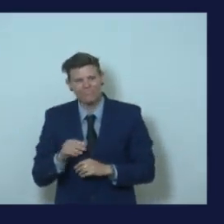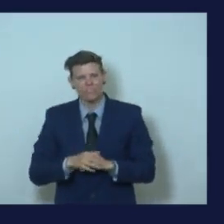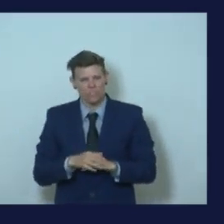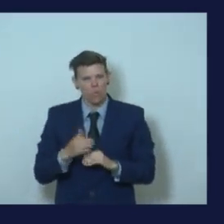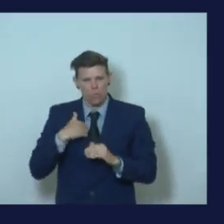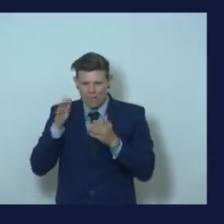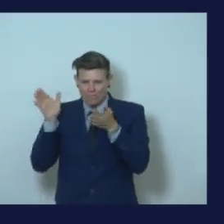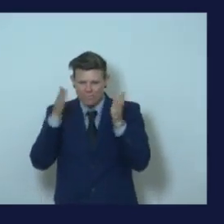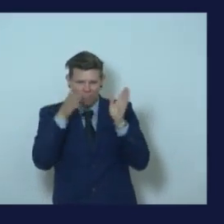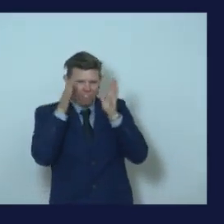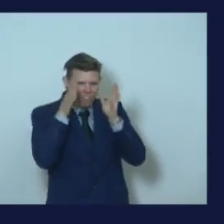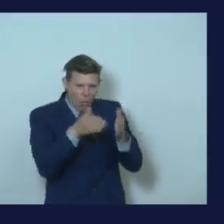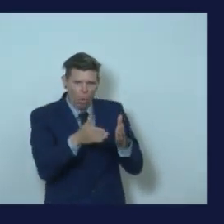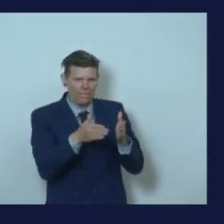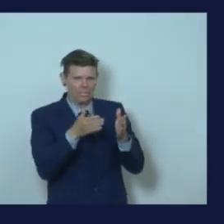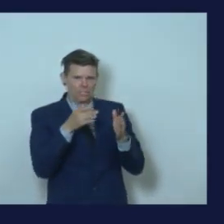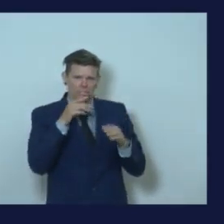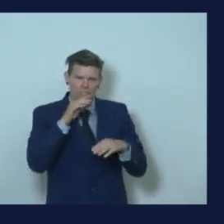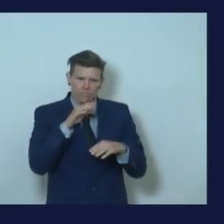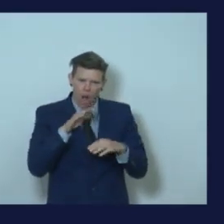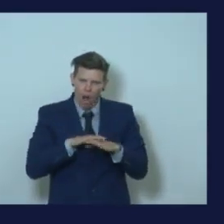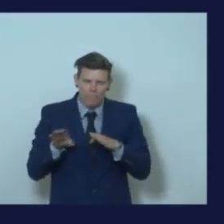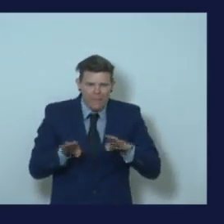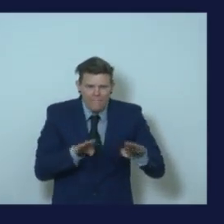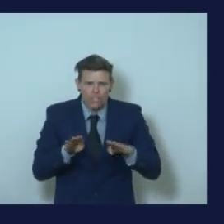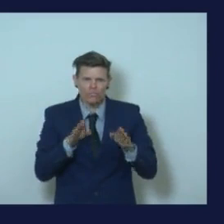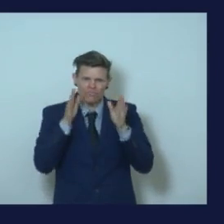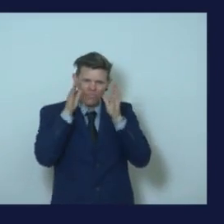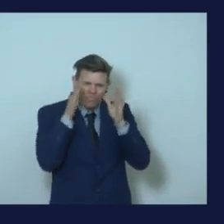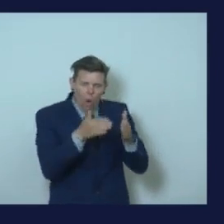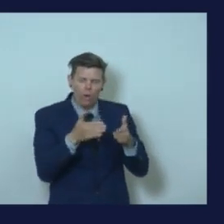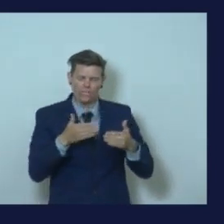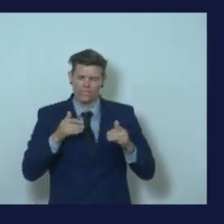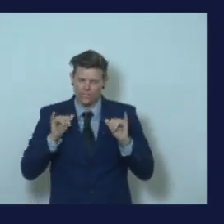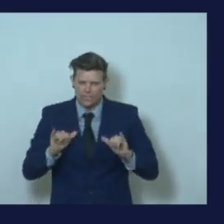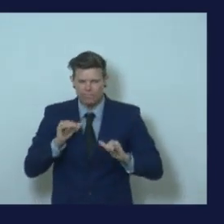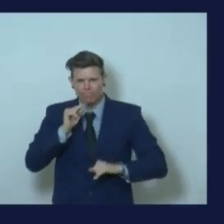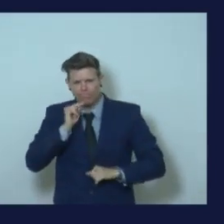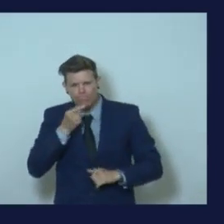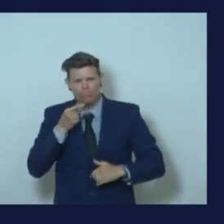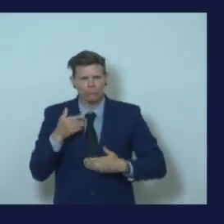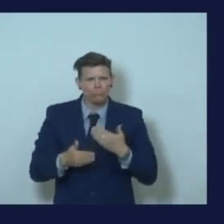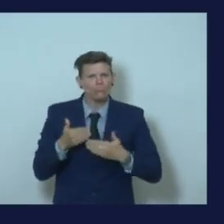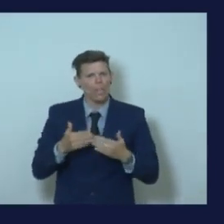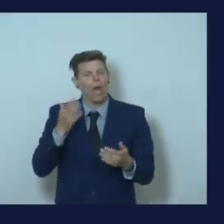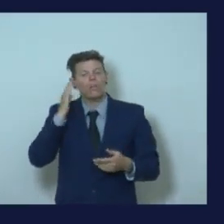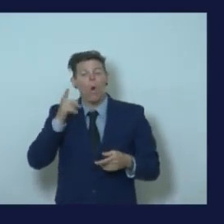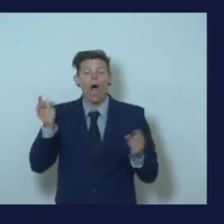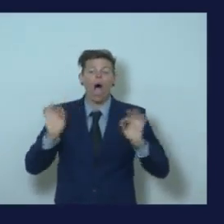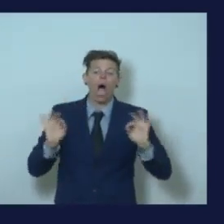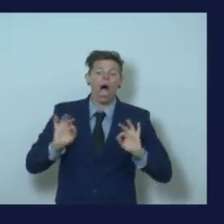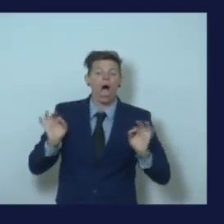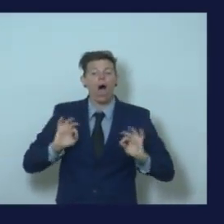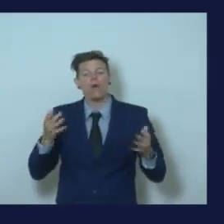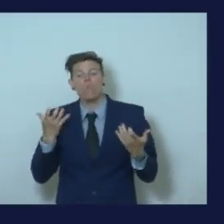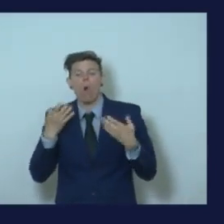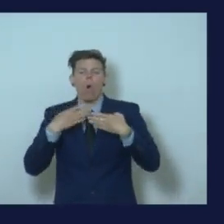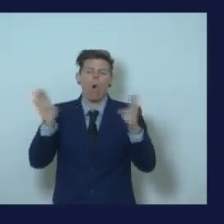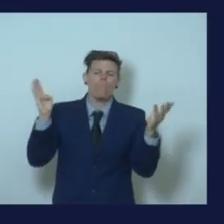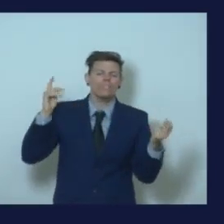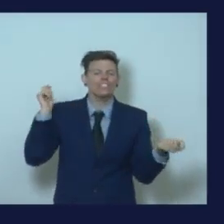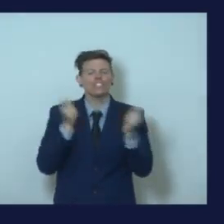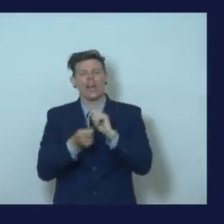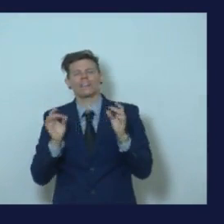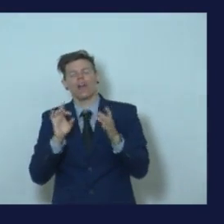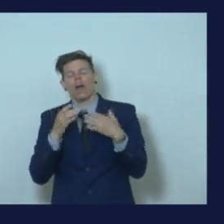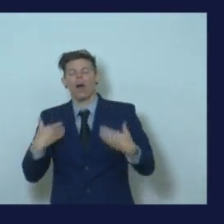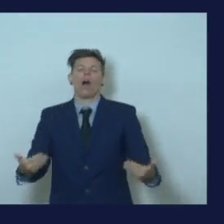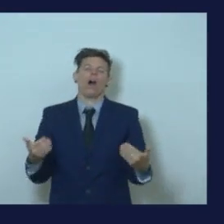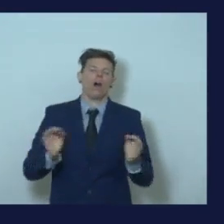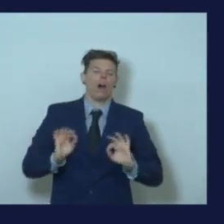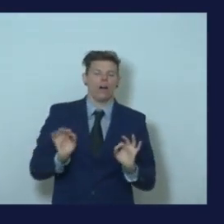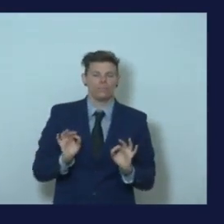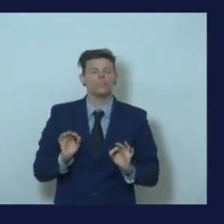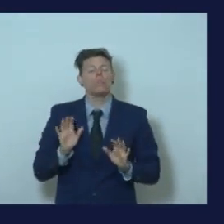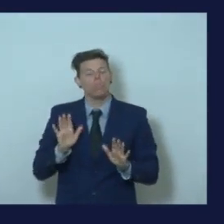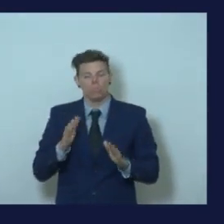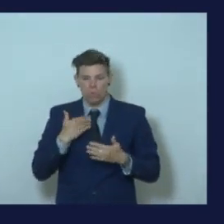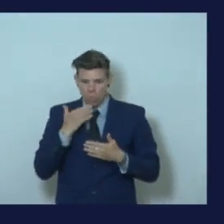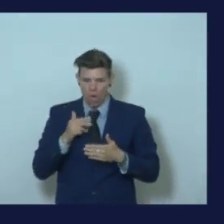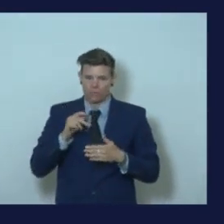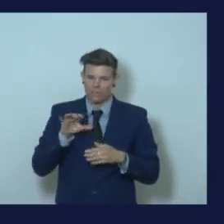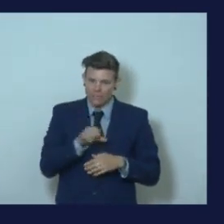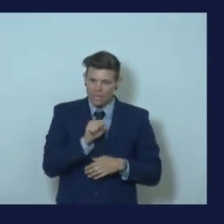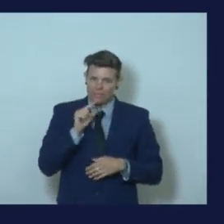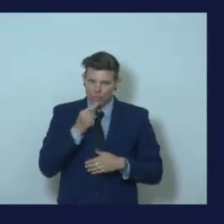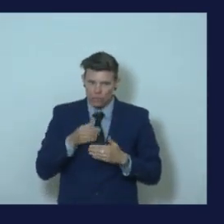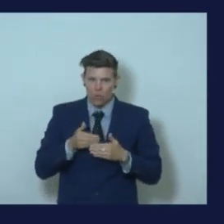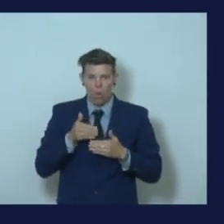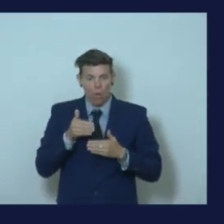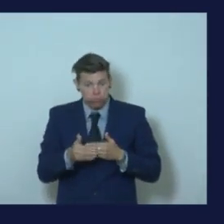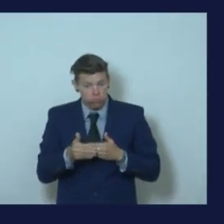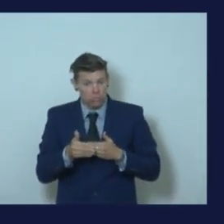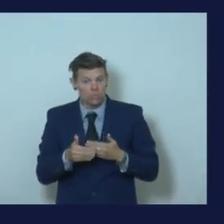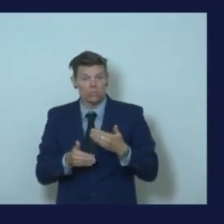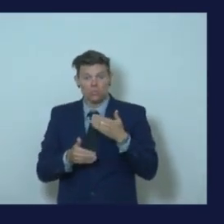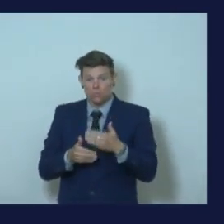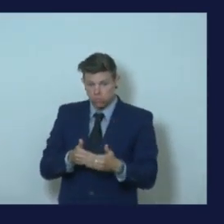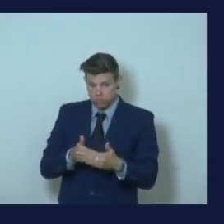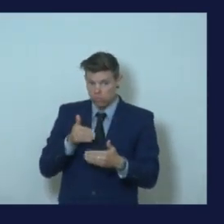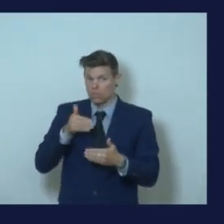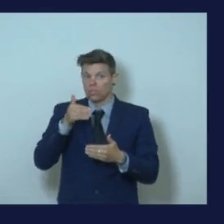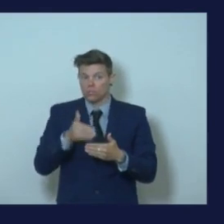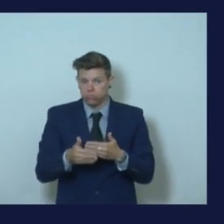REALLY CLEAR THAT THESE ARE MUCH MORE THAN JUST JUST A STATISTIC THAT WEIRD WE CAN A THE COURSE THAT PEOPLE I THINK ARE FEELING IMPATIENT AND WANT US TO JUST MOVE FORWARD AND DRAMATIC WAYS.